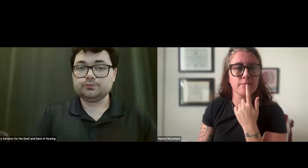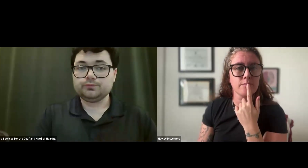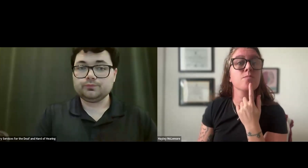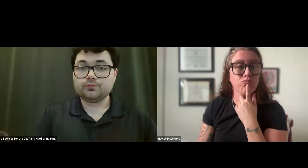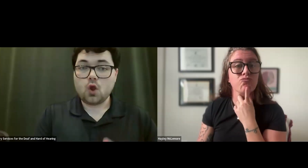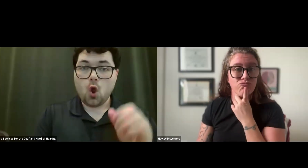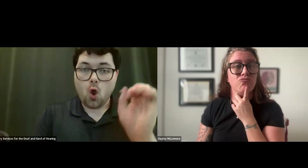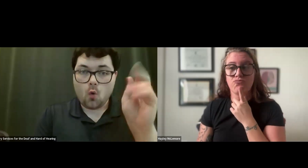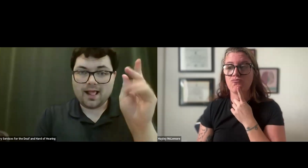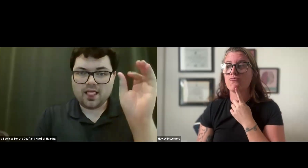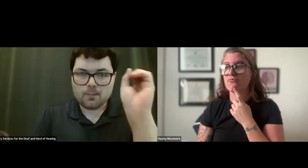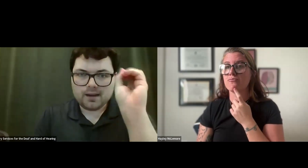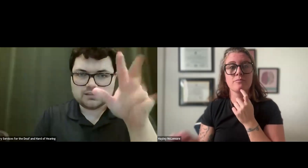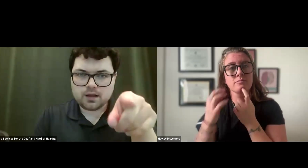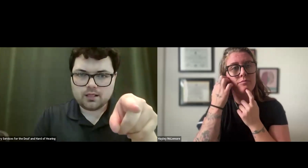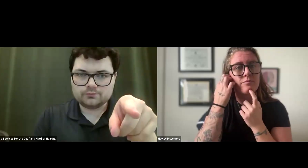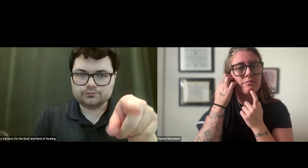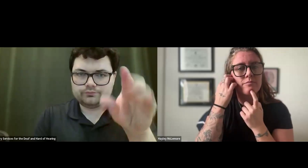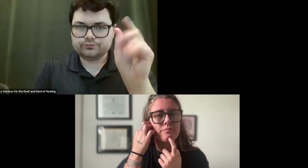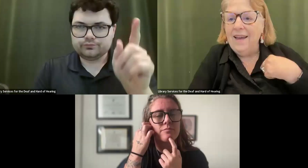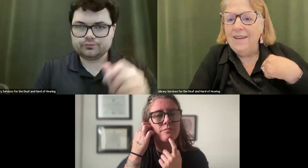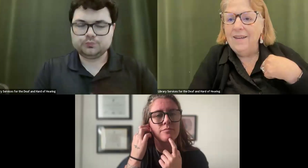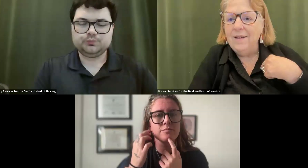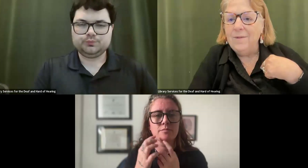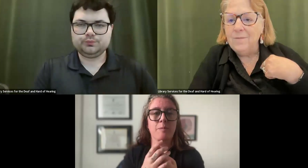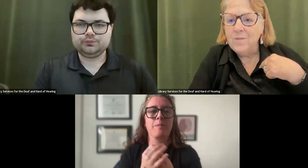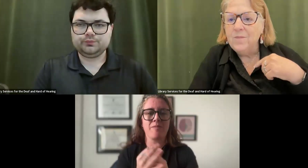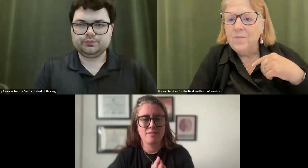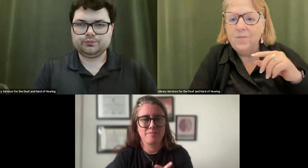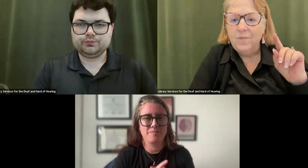[Interpreter for Brenda] And Brenda is saying: I do have a question, as well. [Interpreter for Daniel] Let me spotlight you, Brenda.